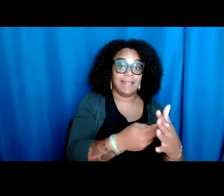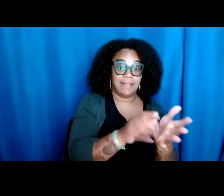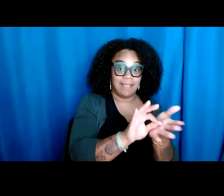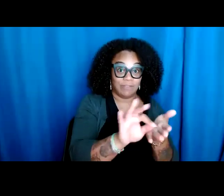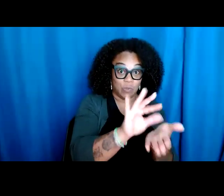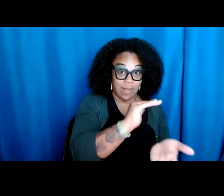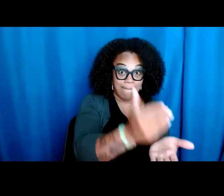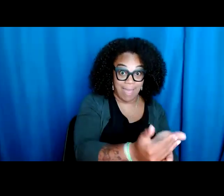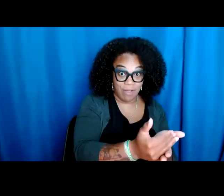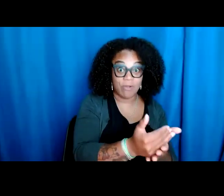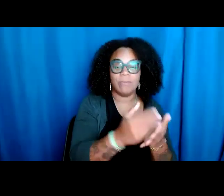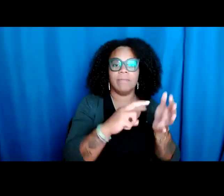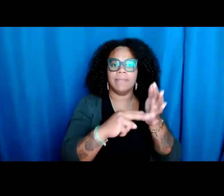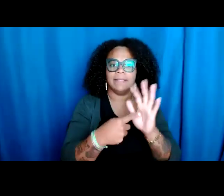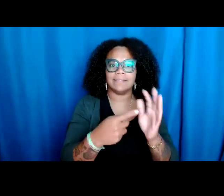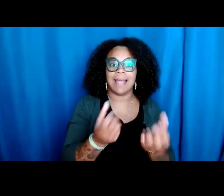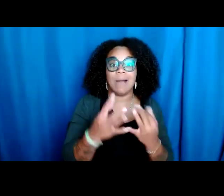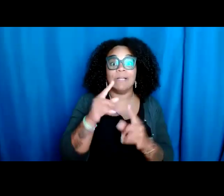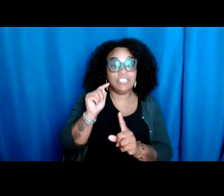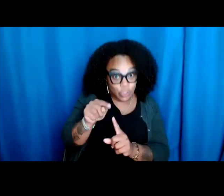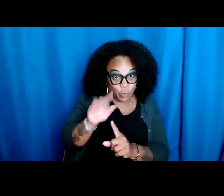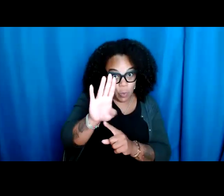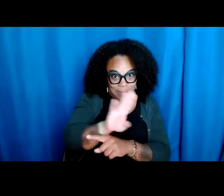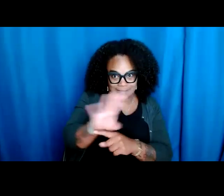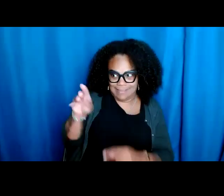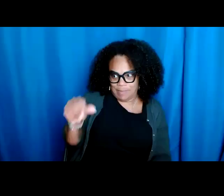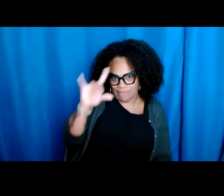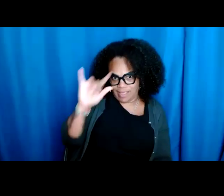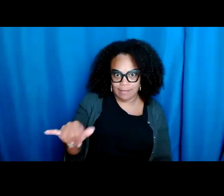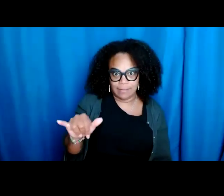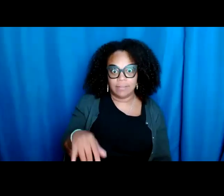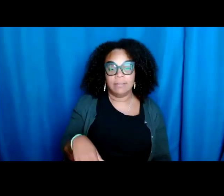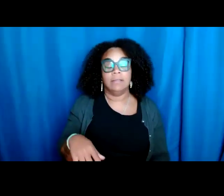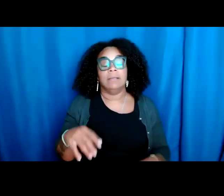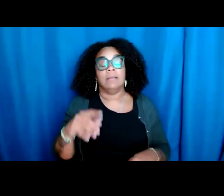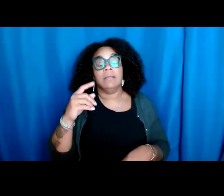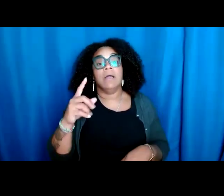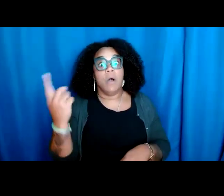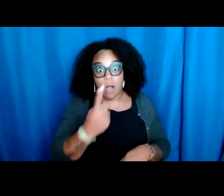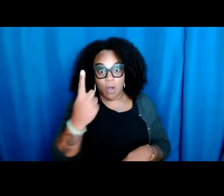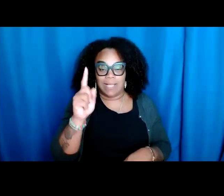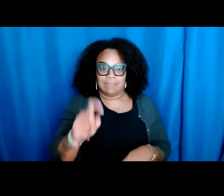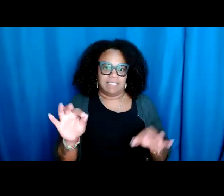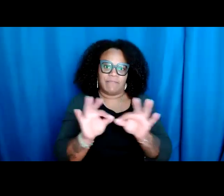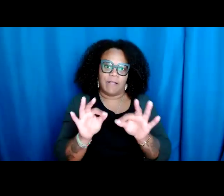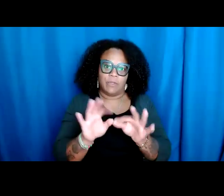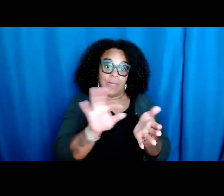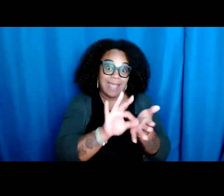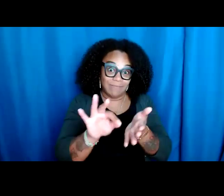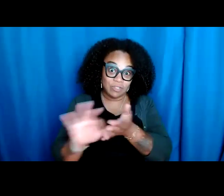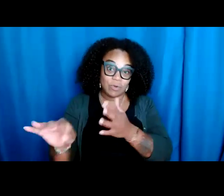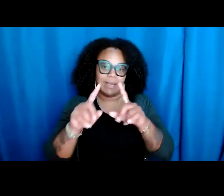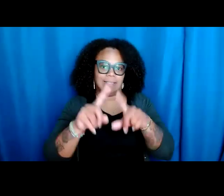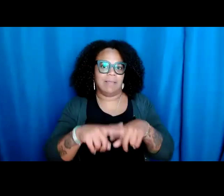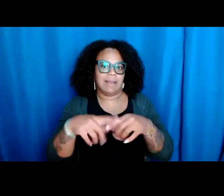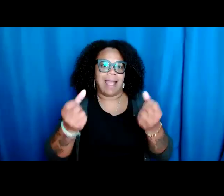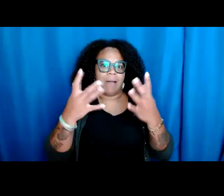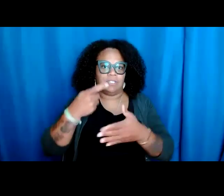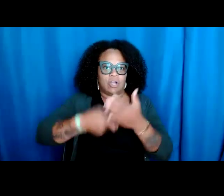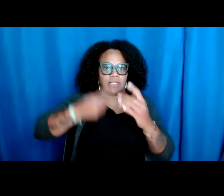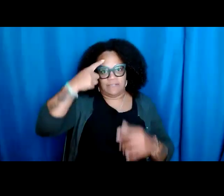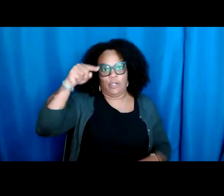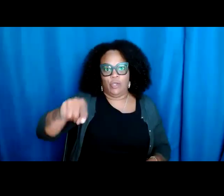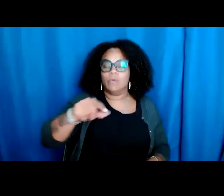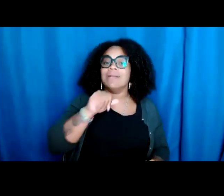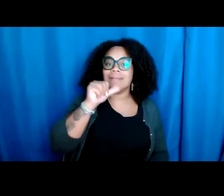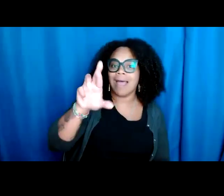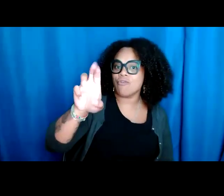are at-cost, based on what you pay for them. How much it cost you. Not the resale value.